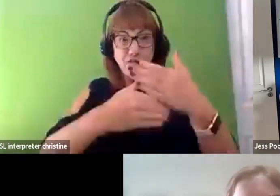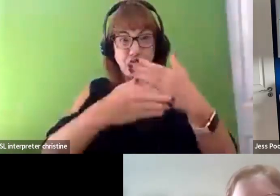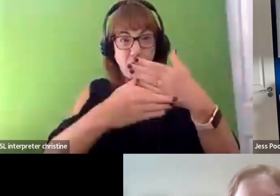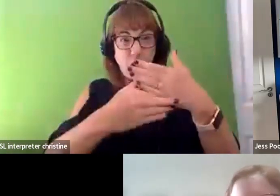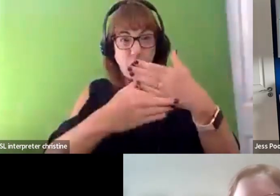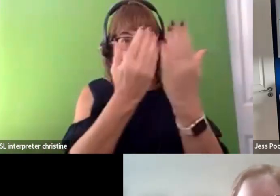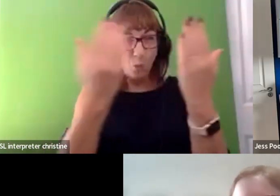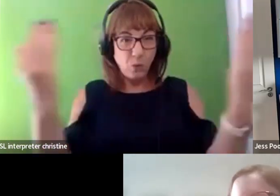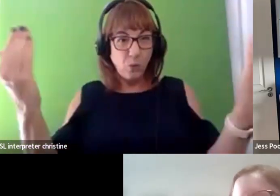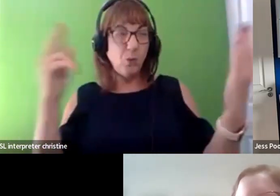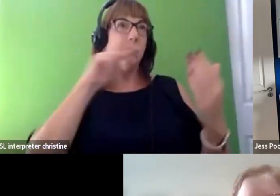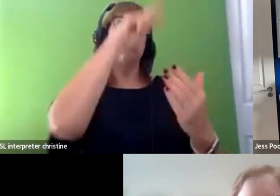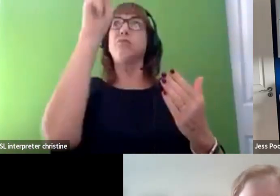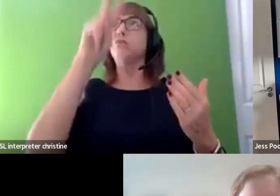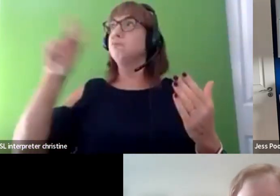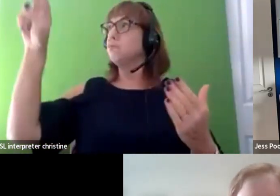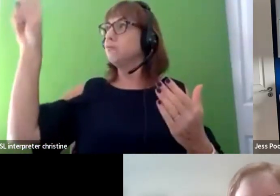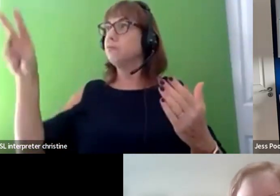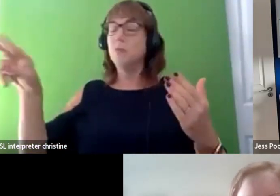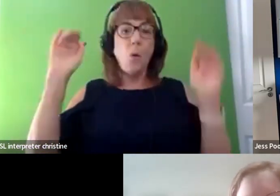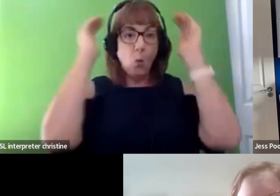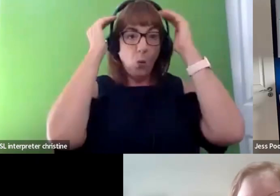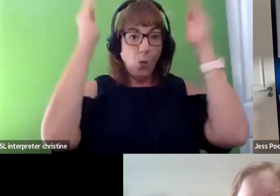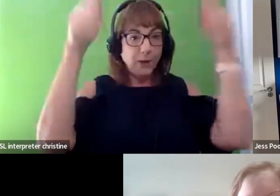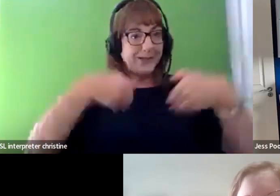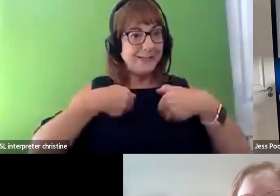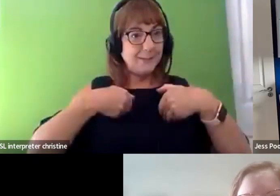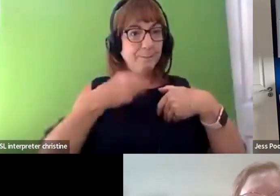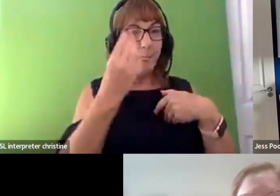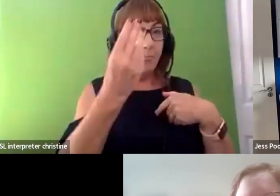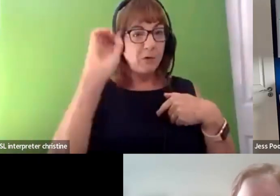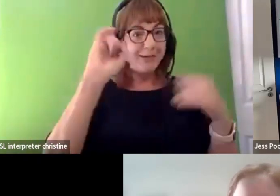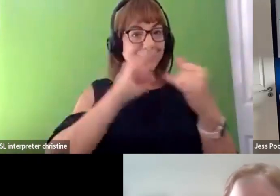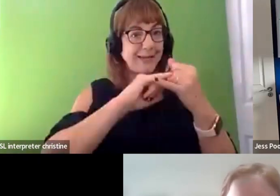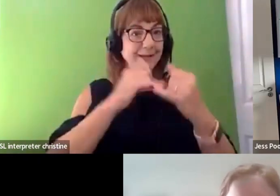Wally in like 30 seconds, adults without autism found Wally in like 10 minutes or something.